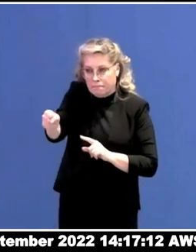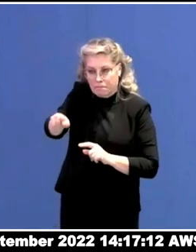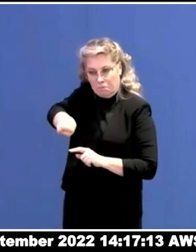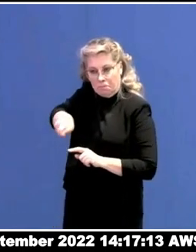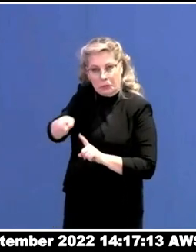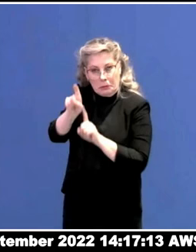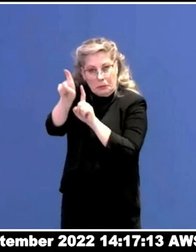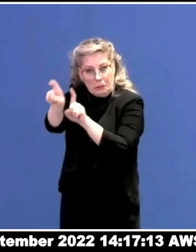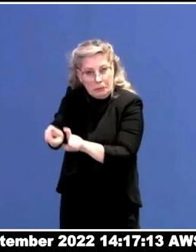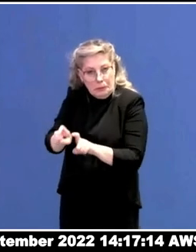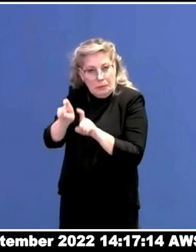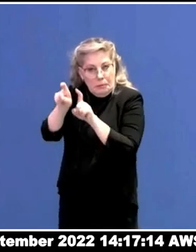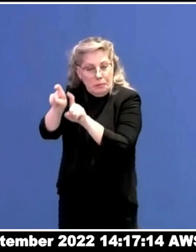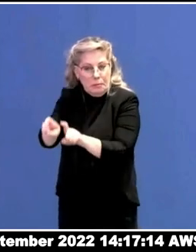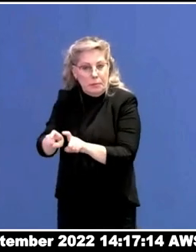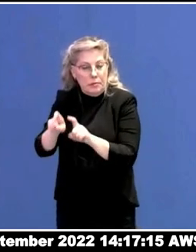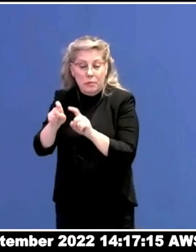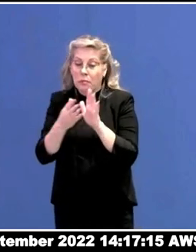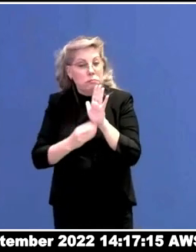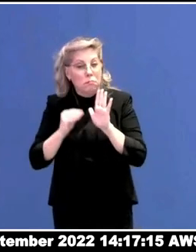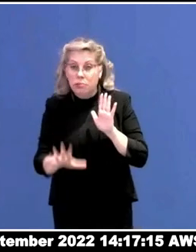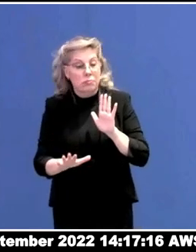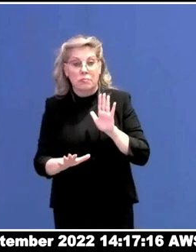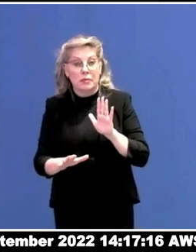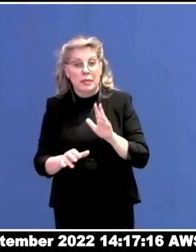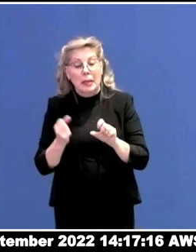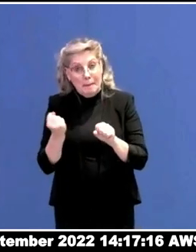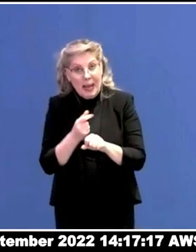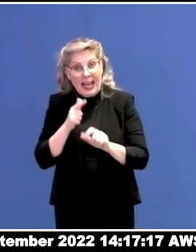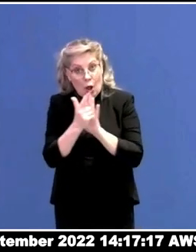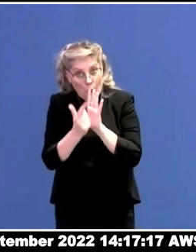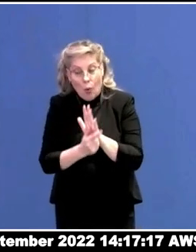about - spit hoods, chemical, mechanical restraint and strip searching - will make a